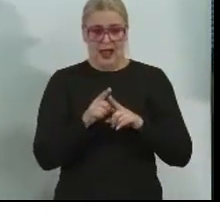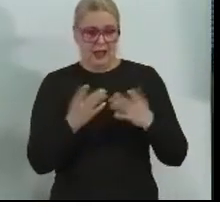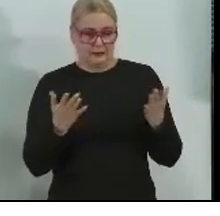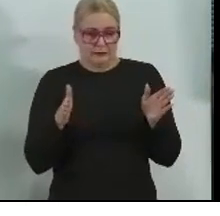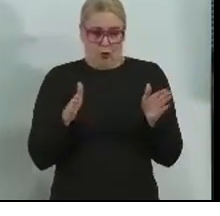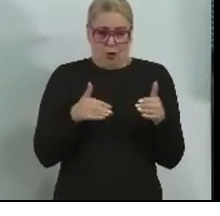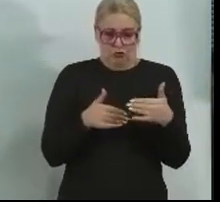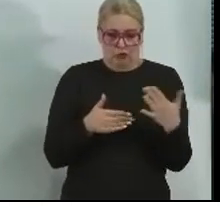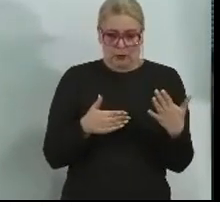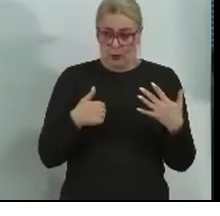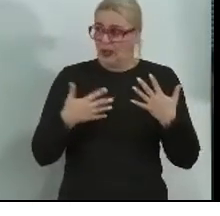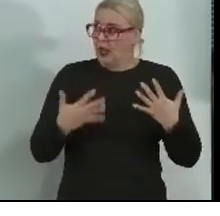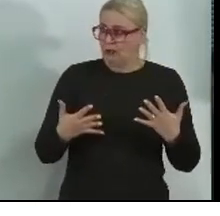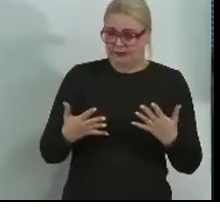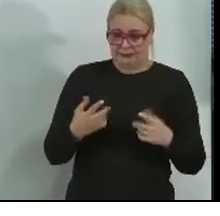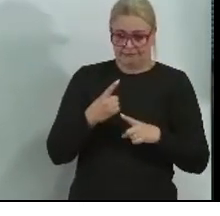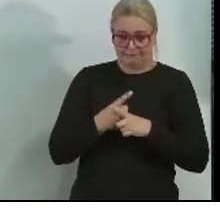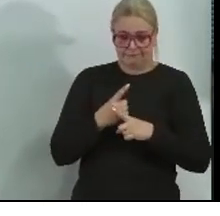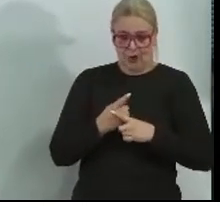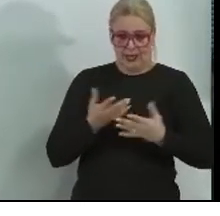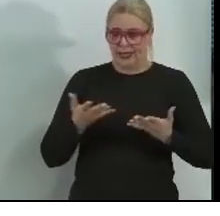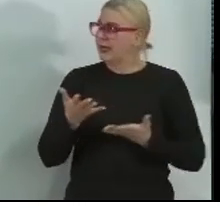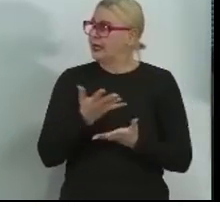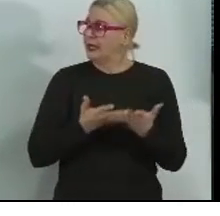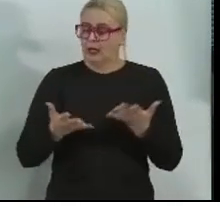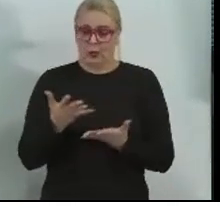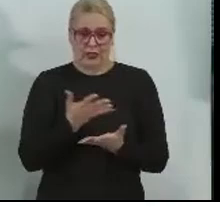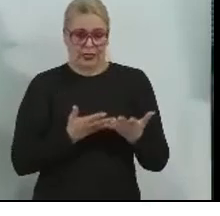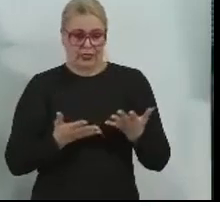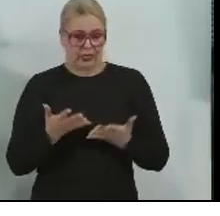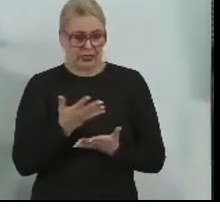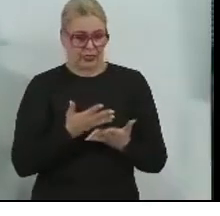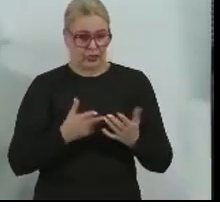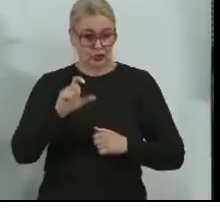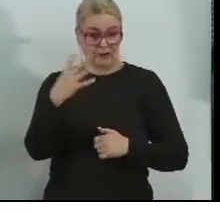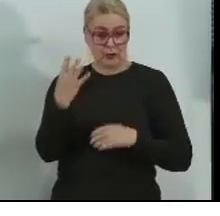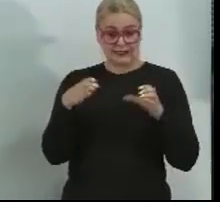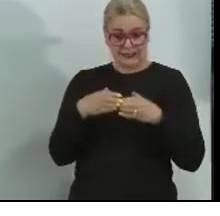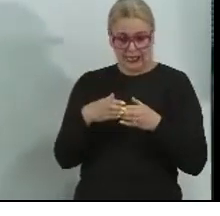suppose what you'd call the legacy of the games. You know, we have this spike every 4-4 years,